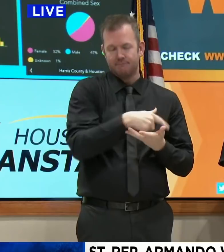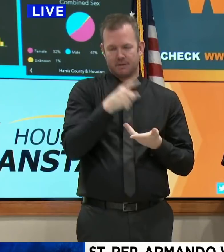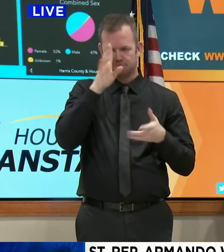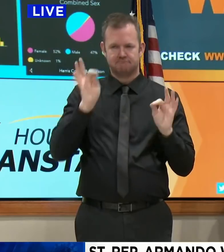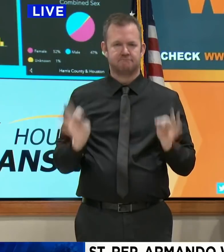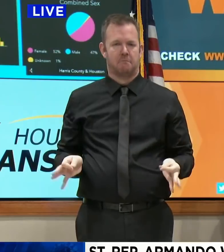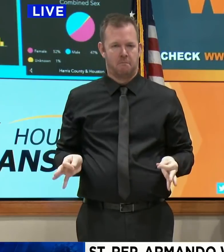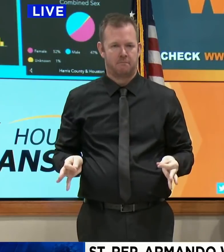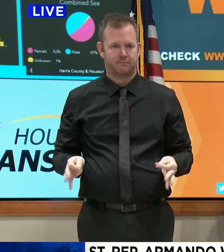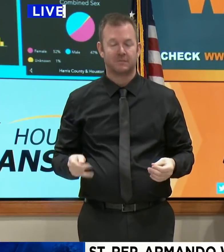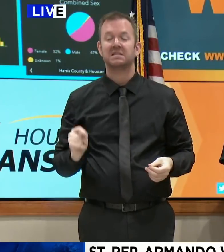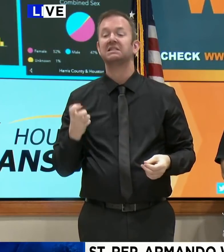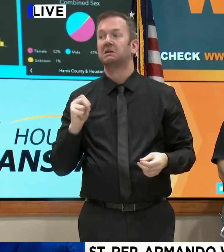just and we have to hit the peak which we haven’t hit yet.